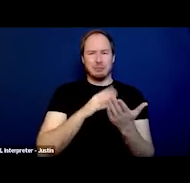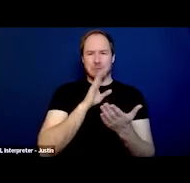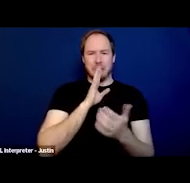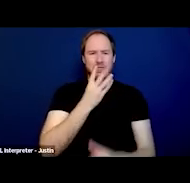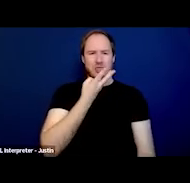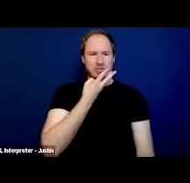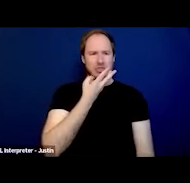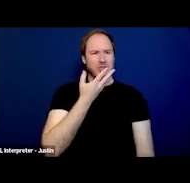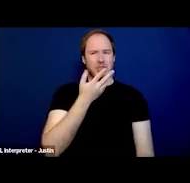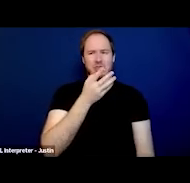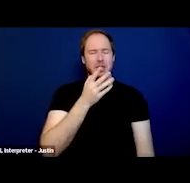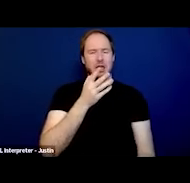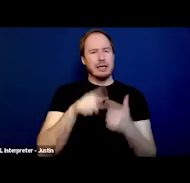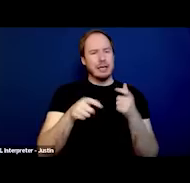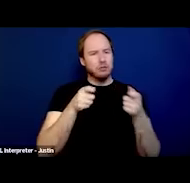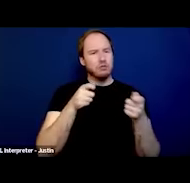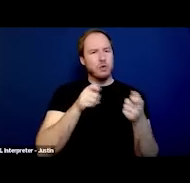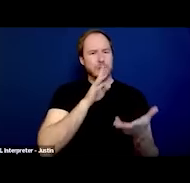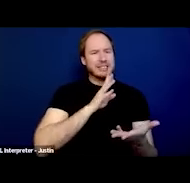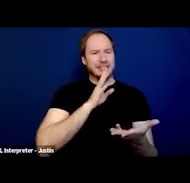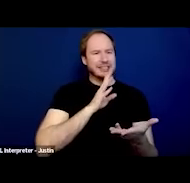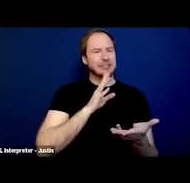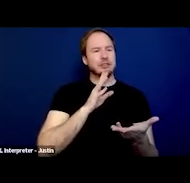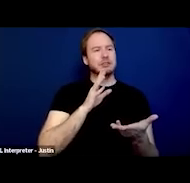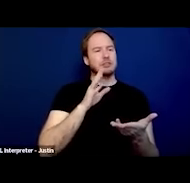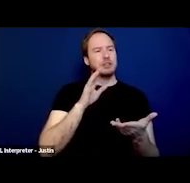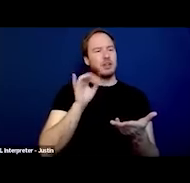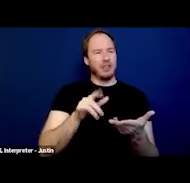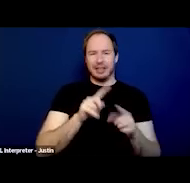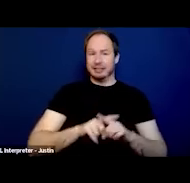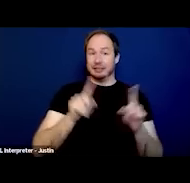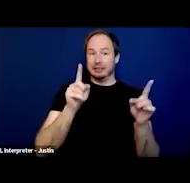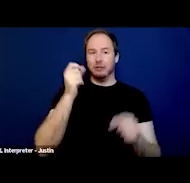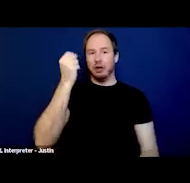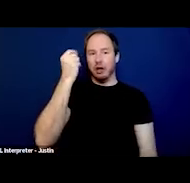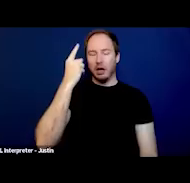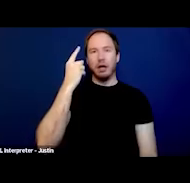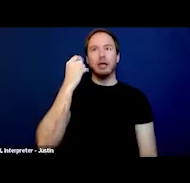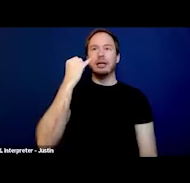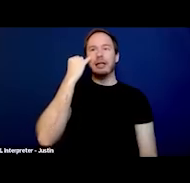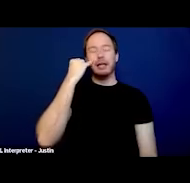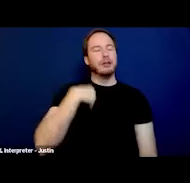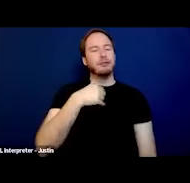but it's important to notice that this is different from when someone might be intoxicated for example